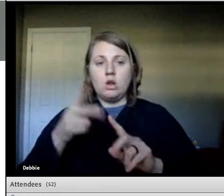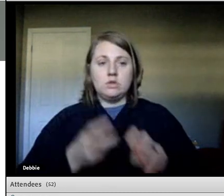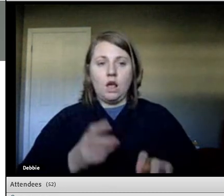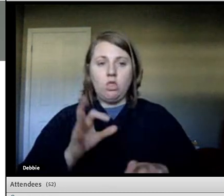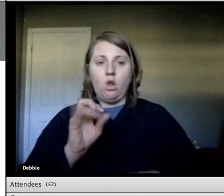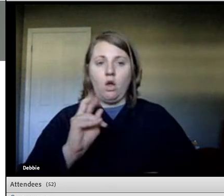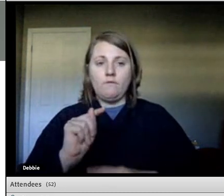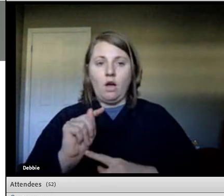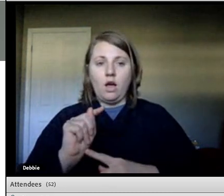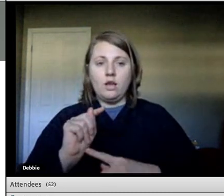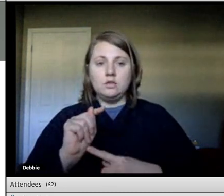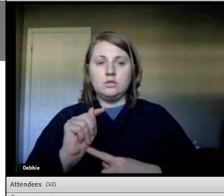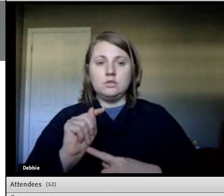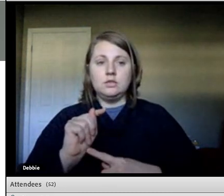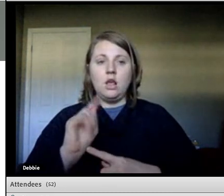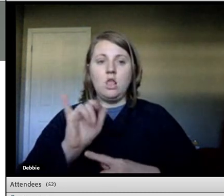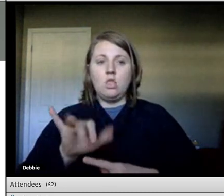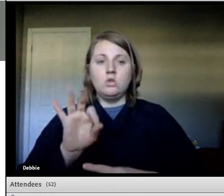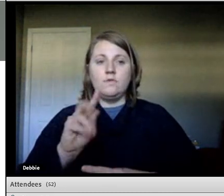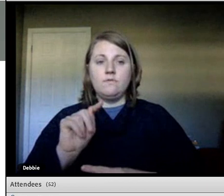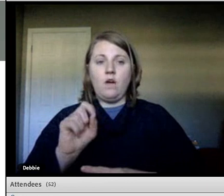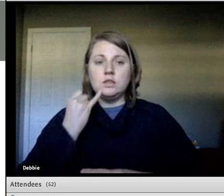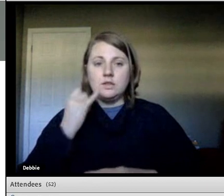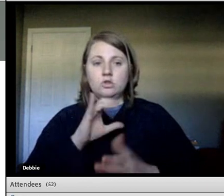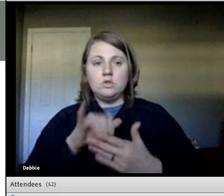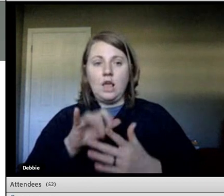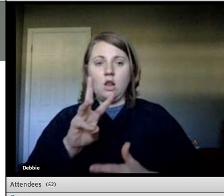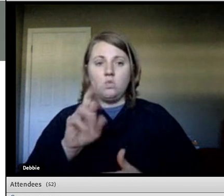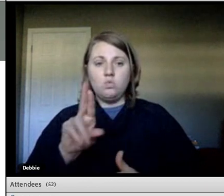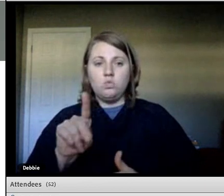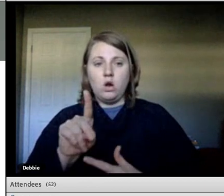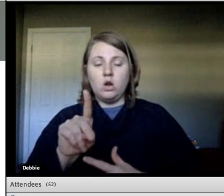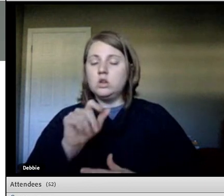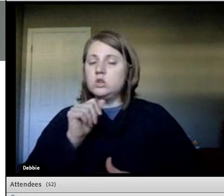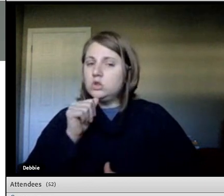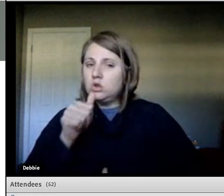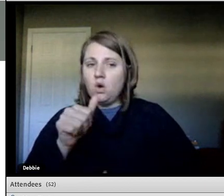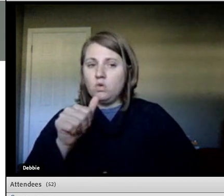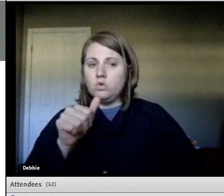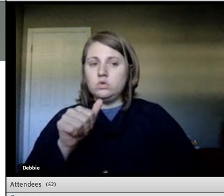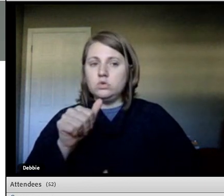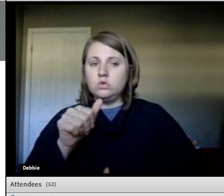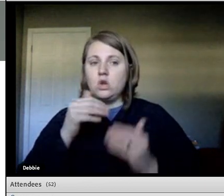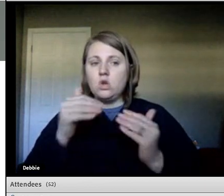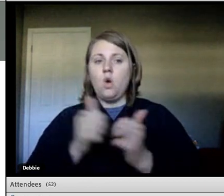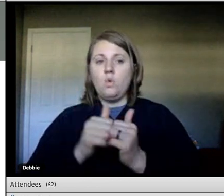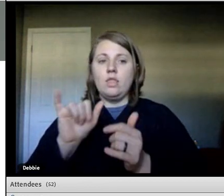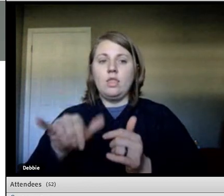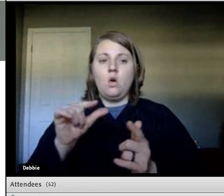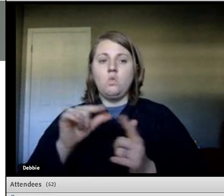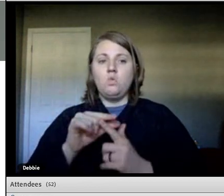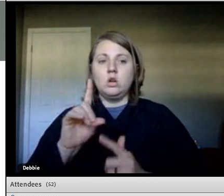do not go with the Word document. They -- If I open your Word document from my computer,